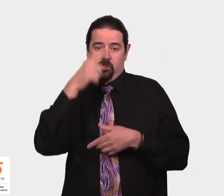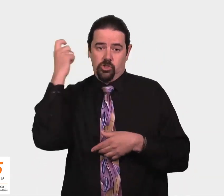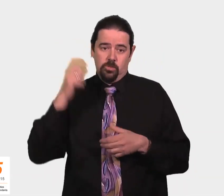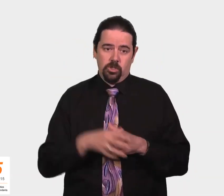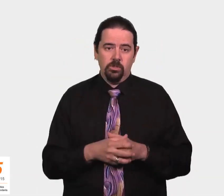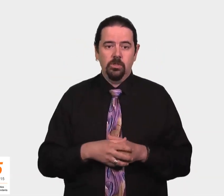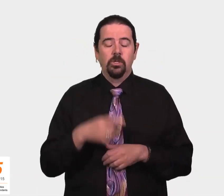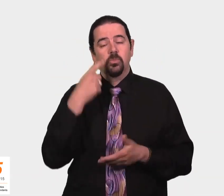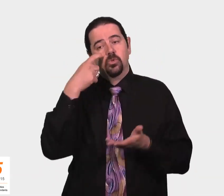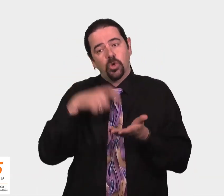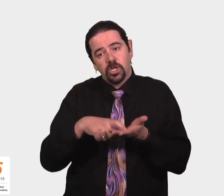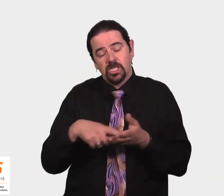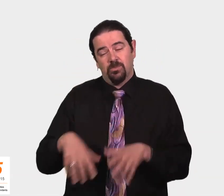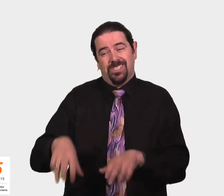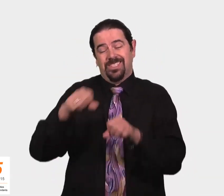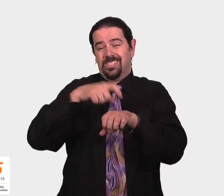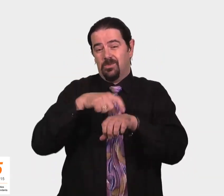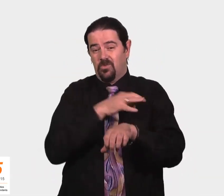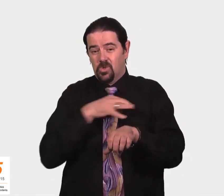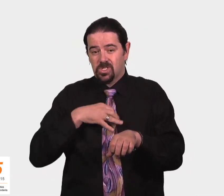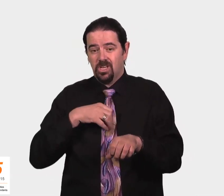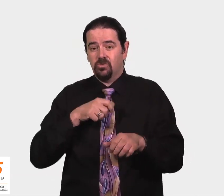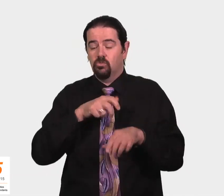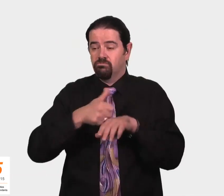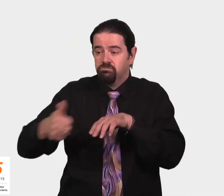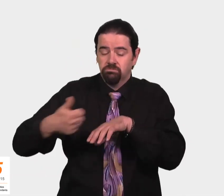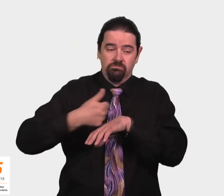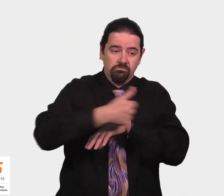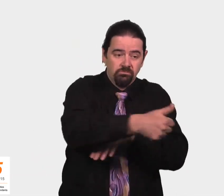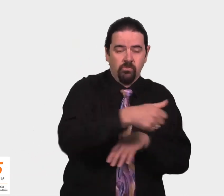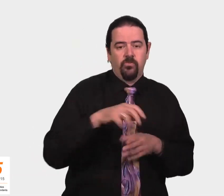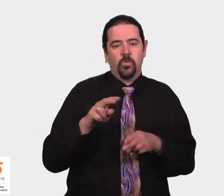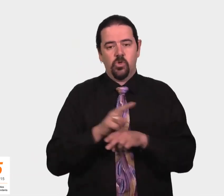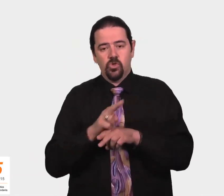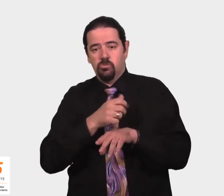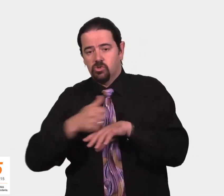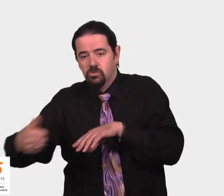We recognize it may take staff and consumers longer to get to appointments,